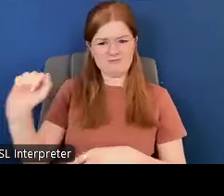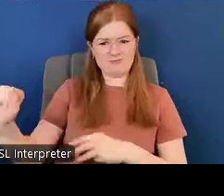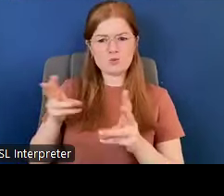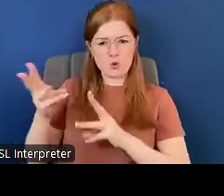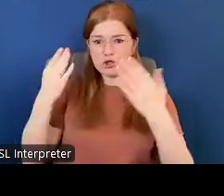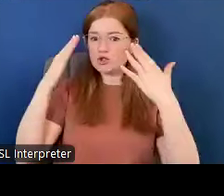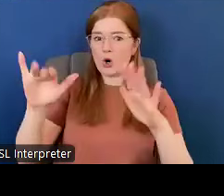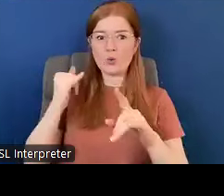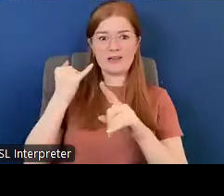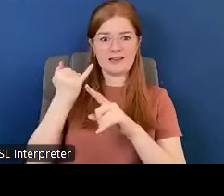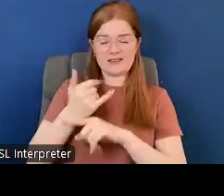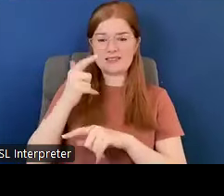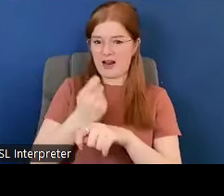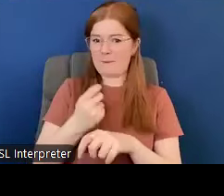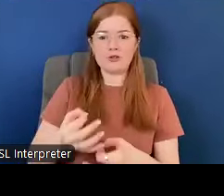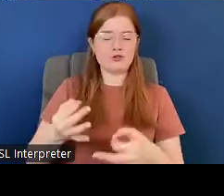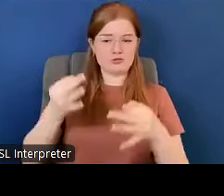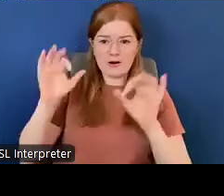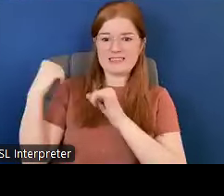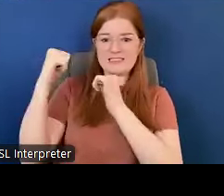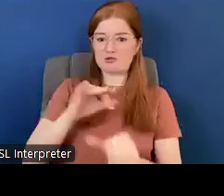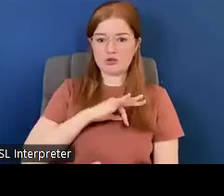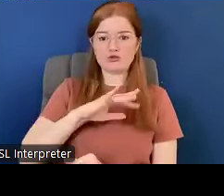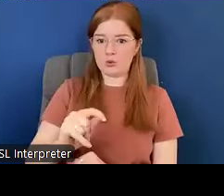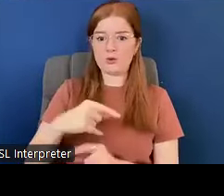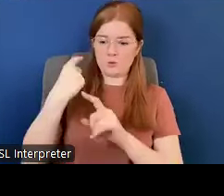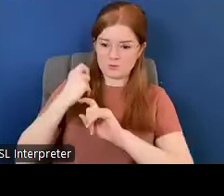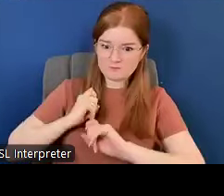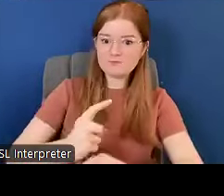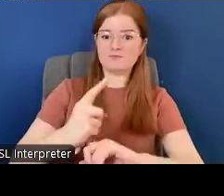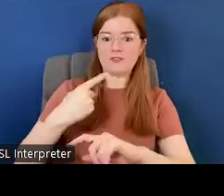idiom of this period the great traditional truths that were eternal. Hone and